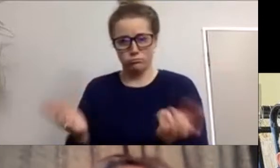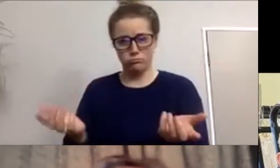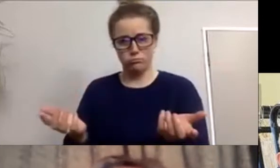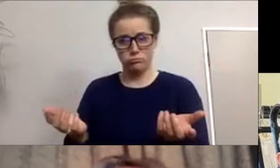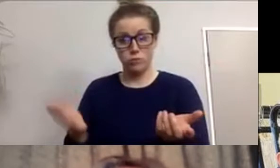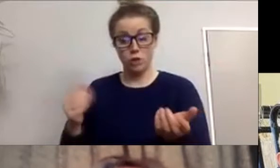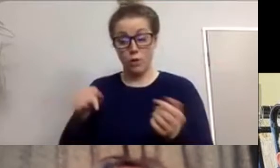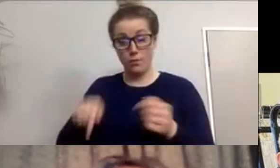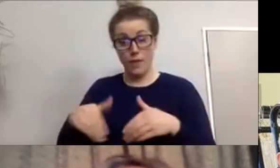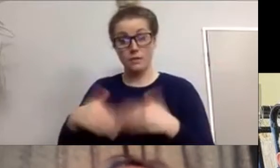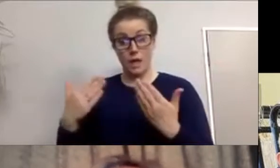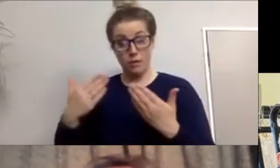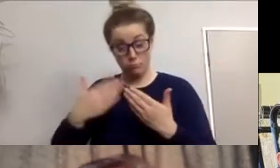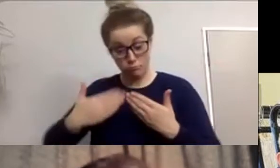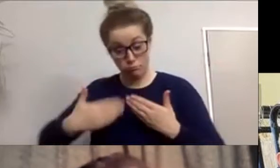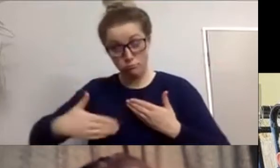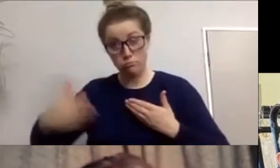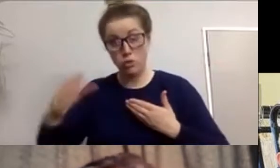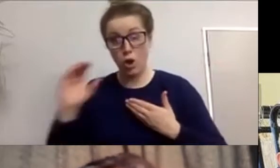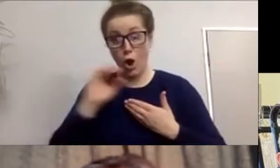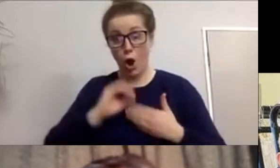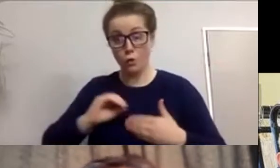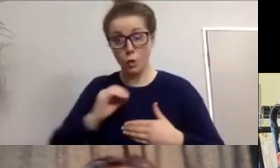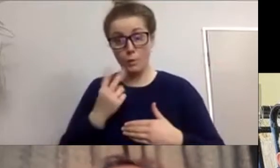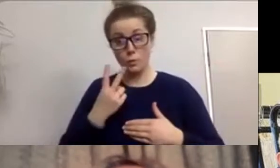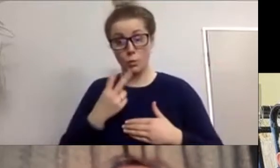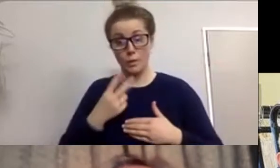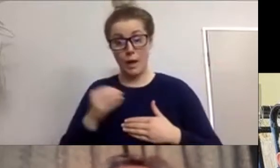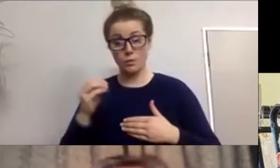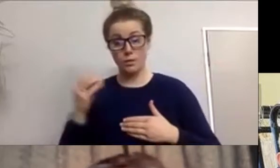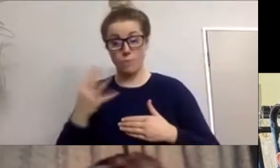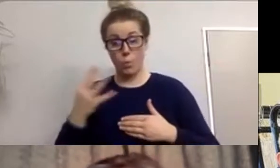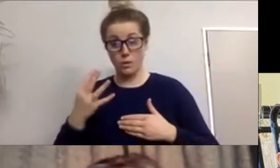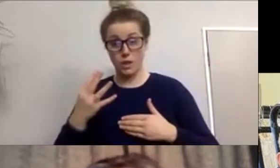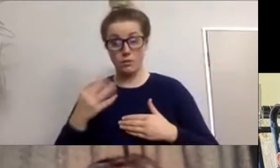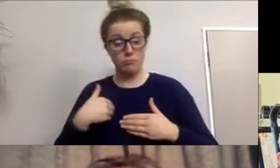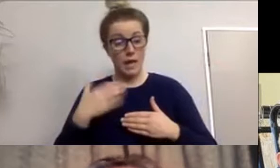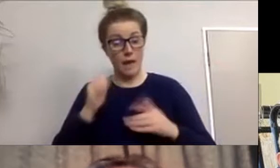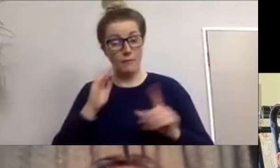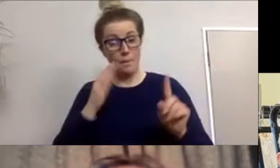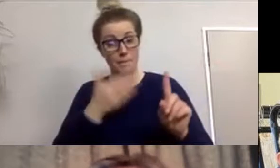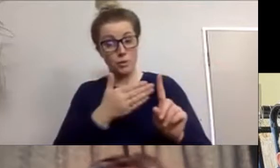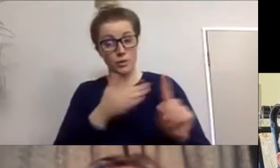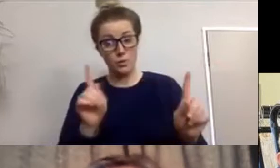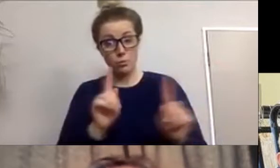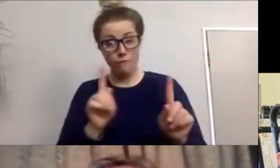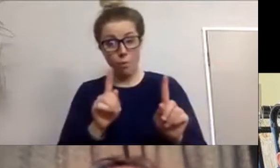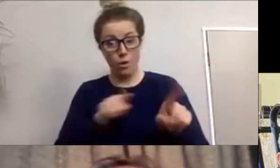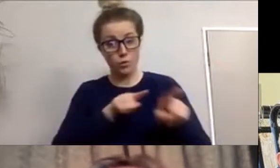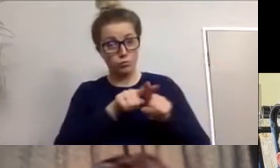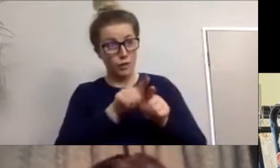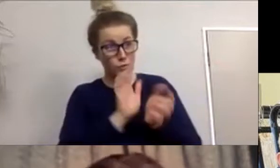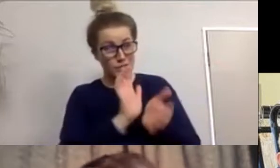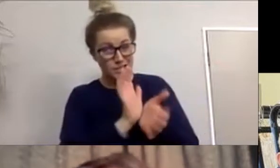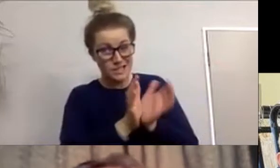date, and that was in October 2014, I made it my mission to convince my boss the